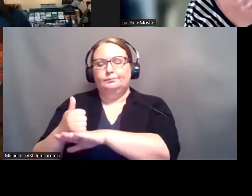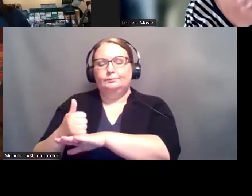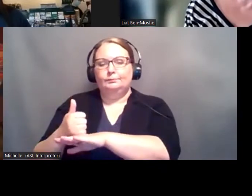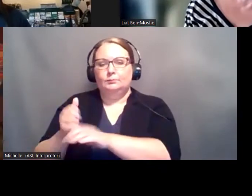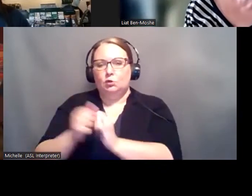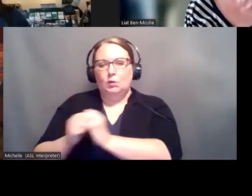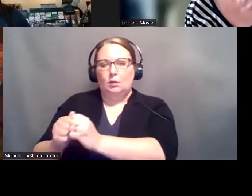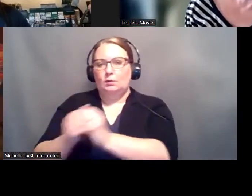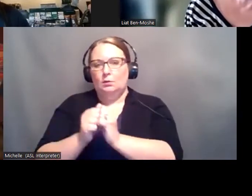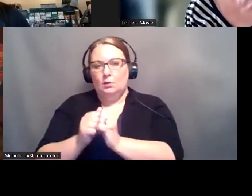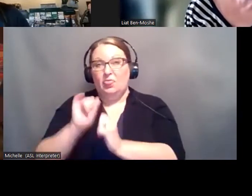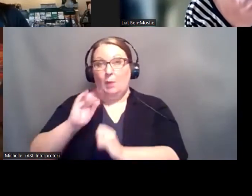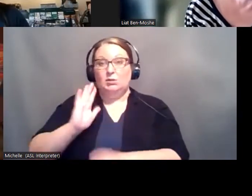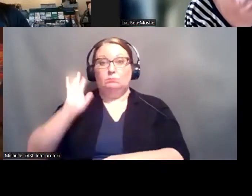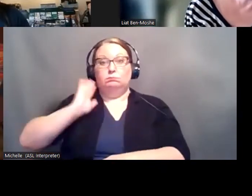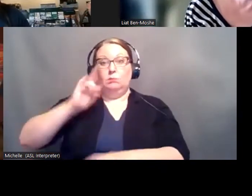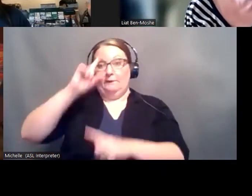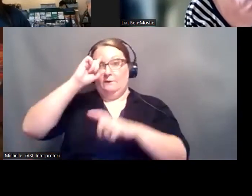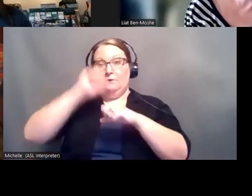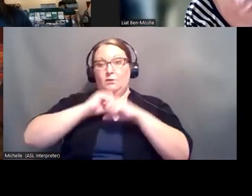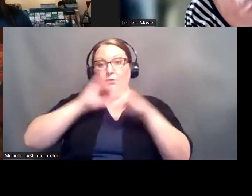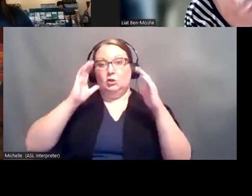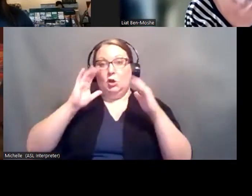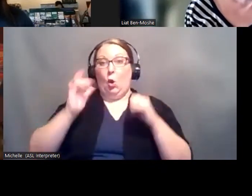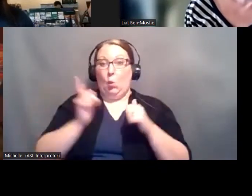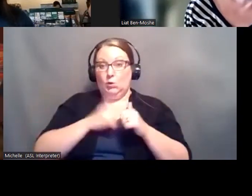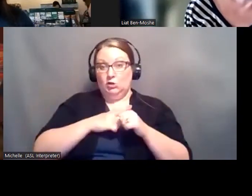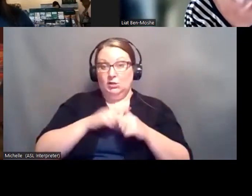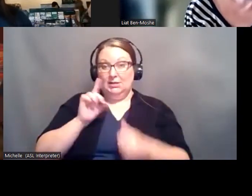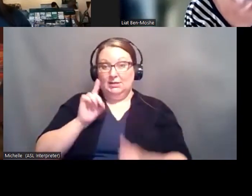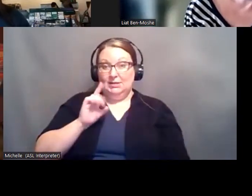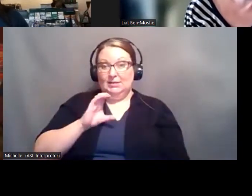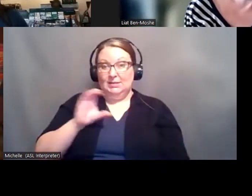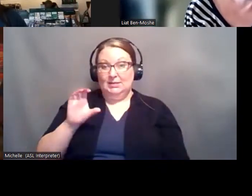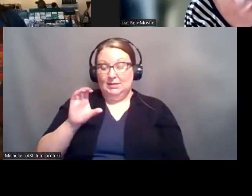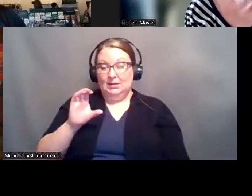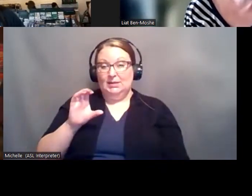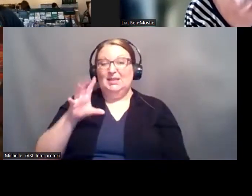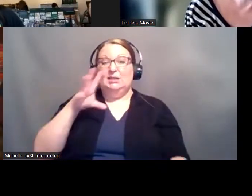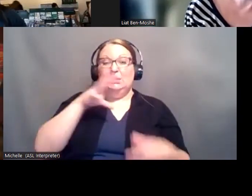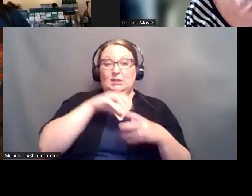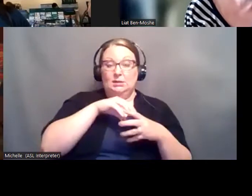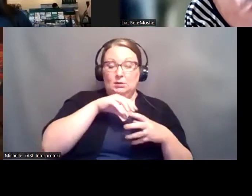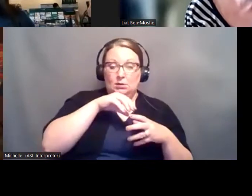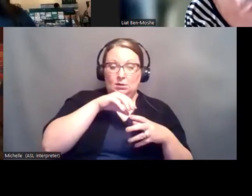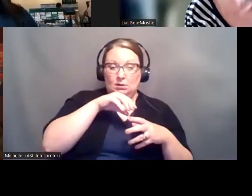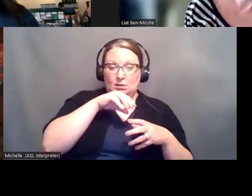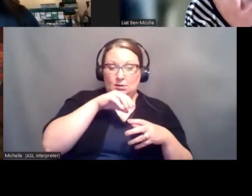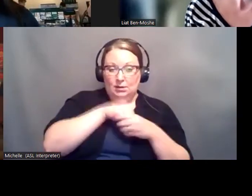So originally, the DCCC in Syracuse was housed where the Disability Studies program is